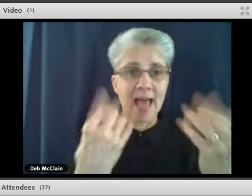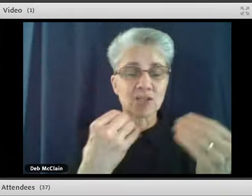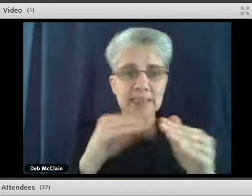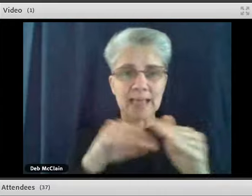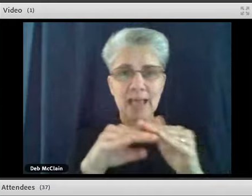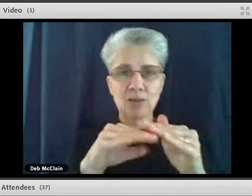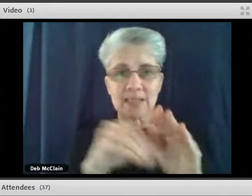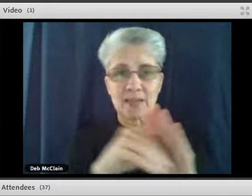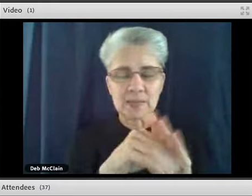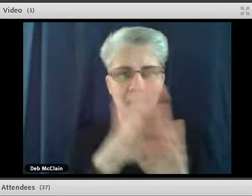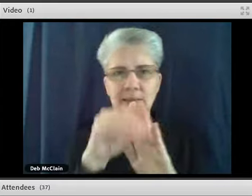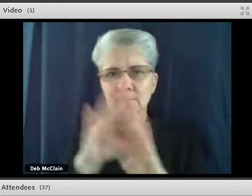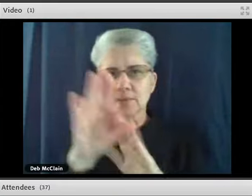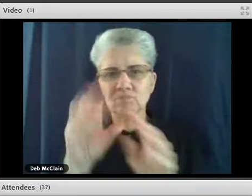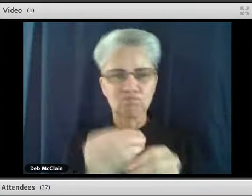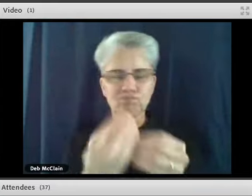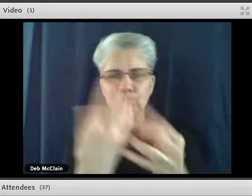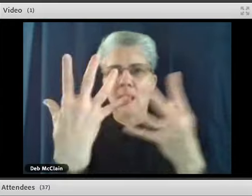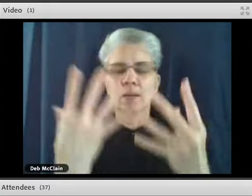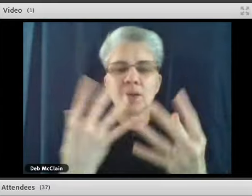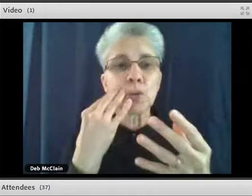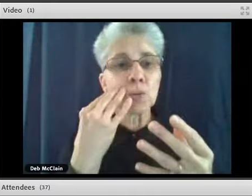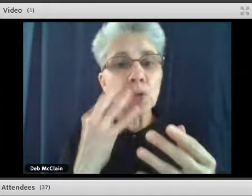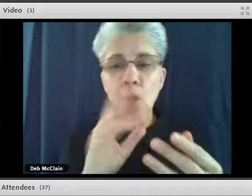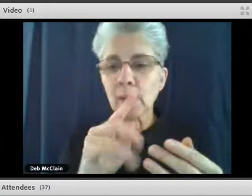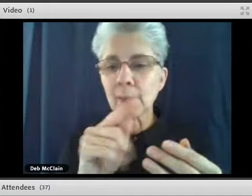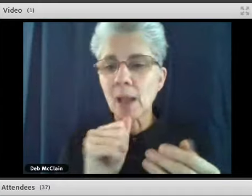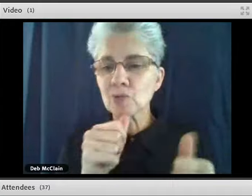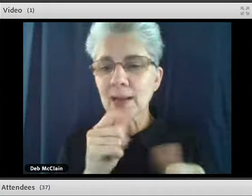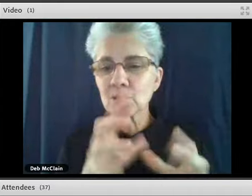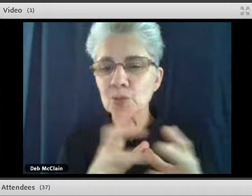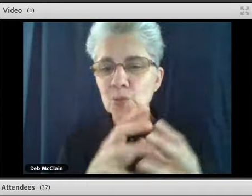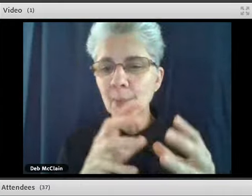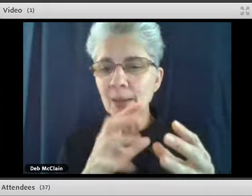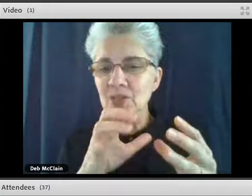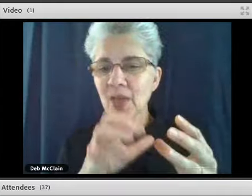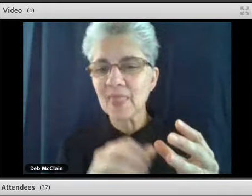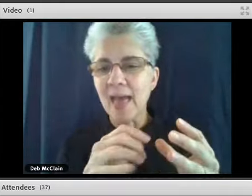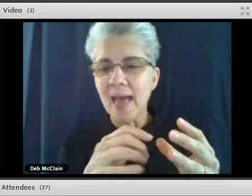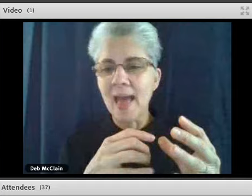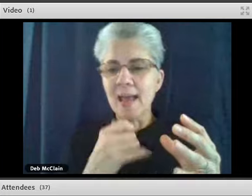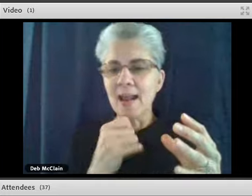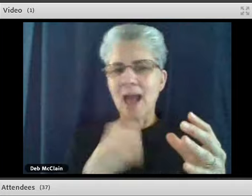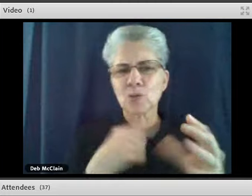with splashes and dramatic entrances of slides. Good to know, Reva. I'll try to make sure I don't do too much of that.